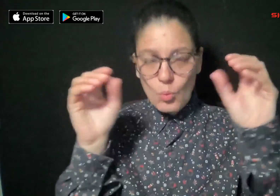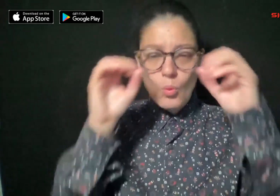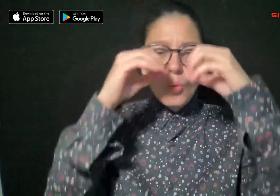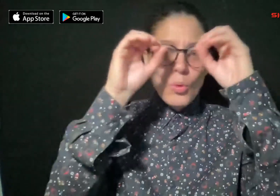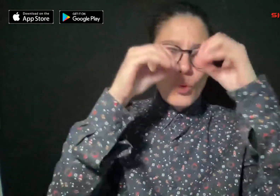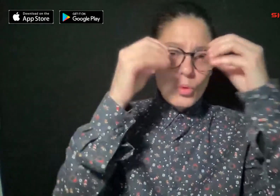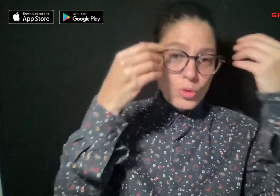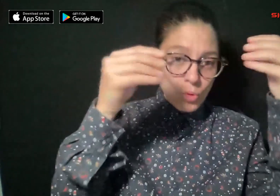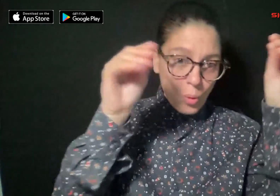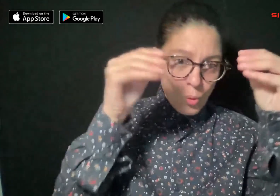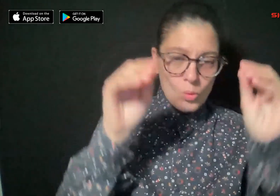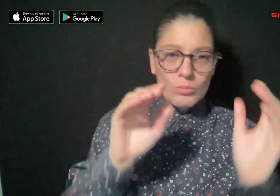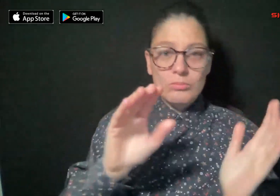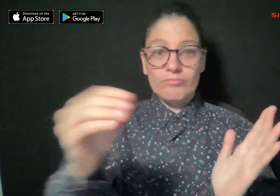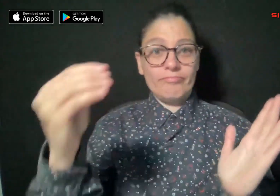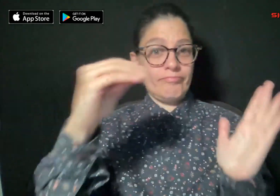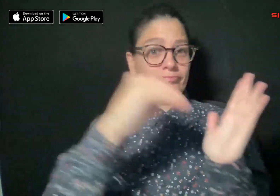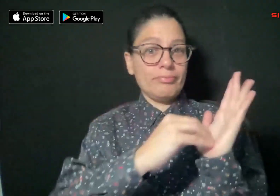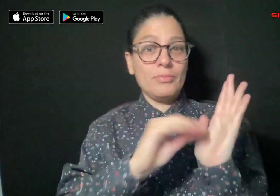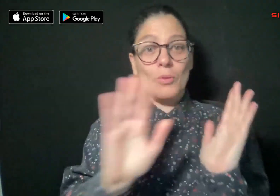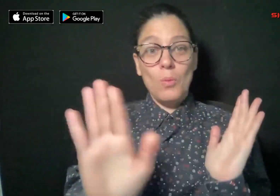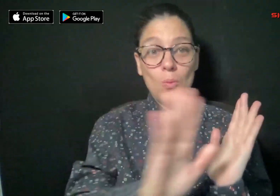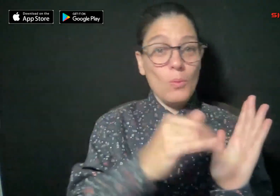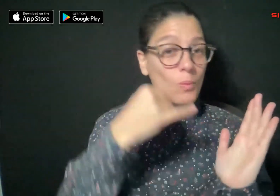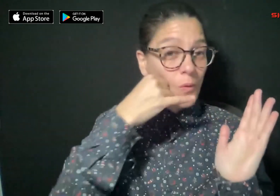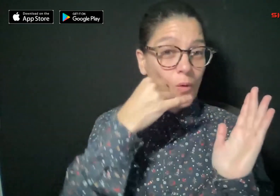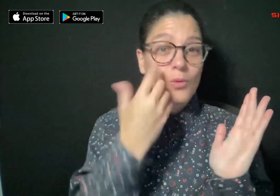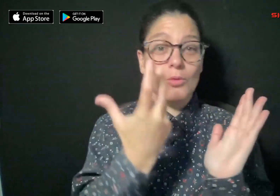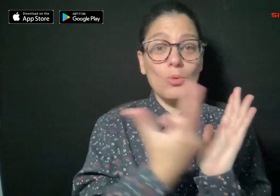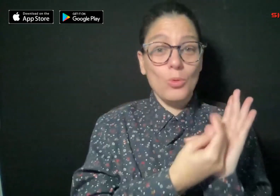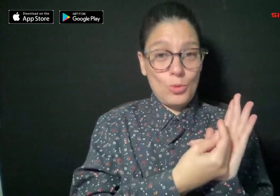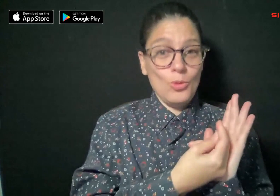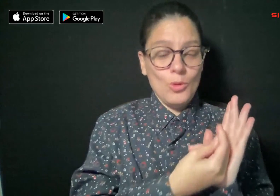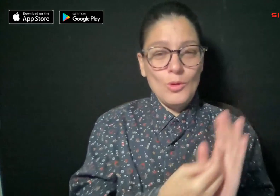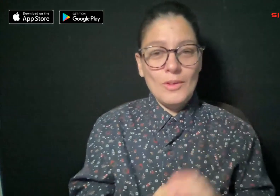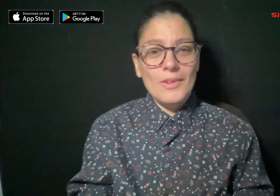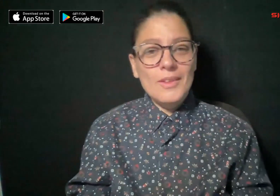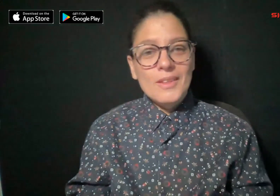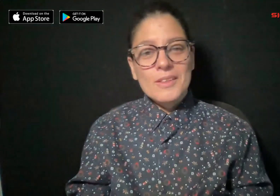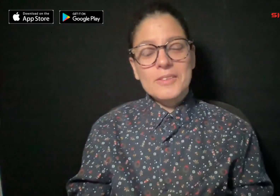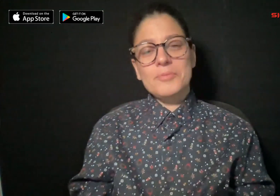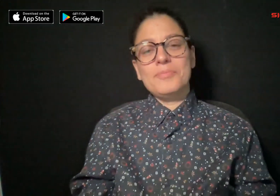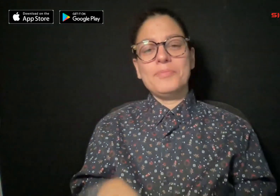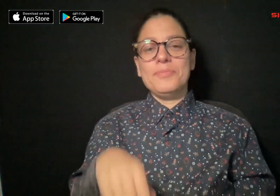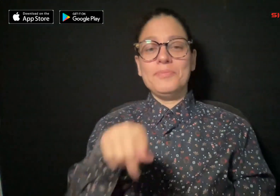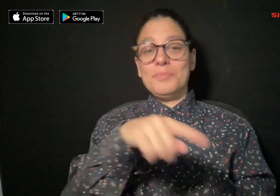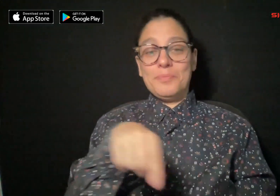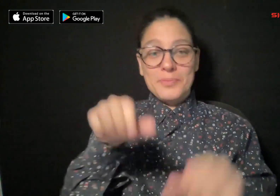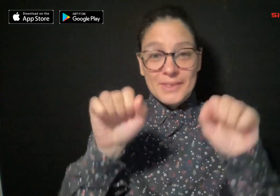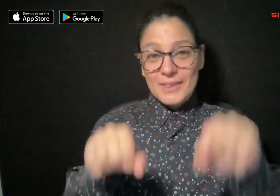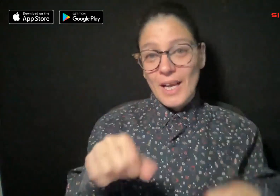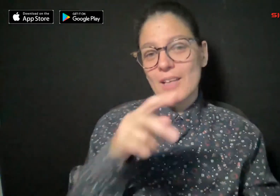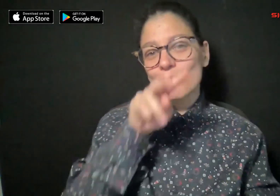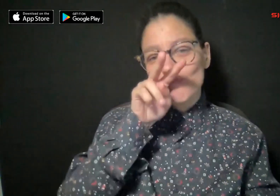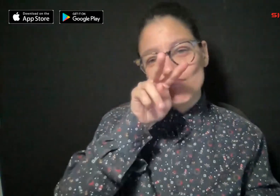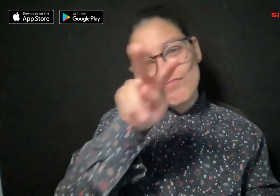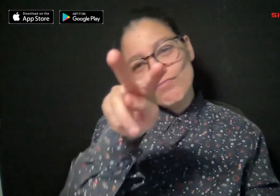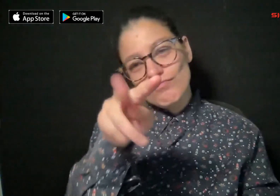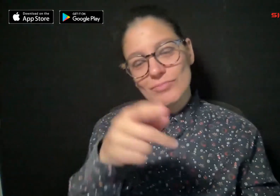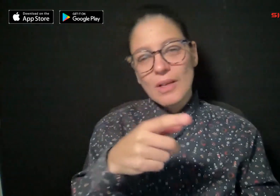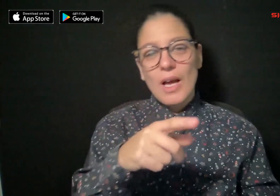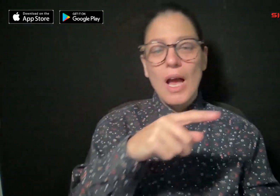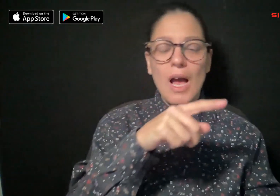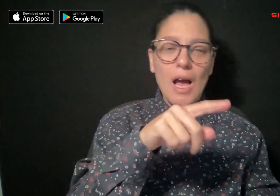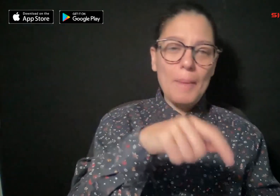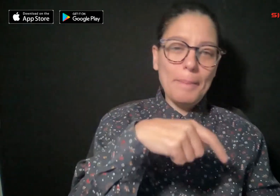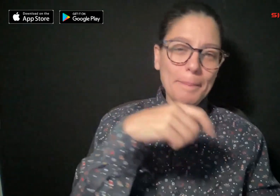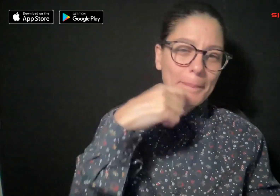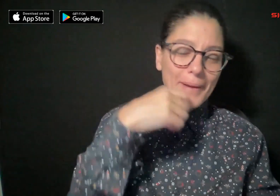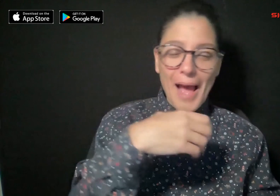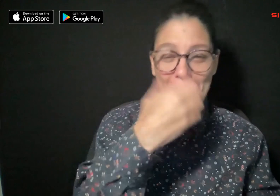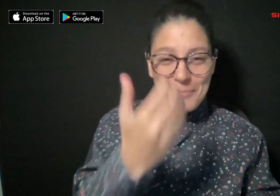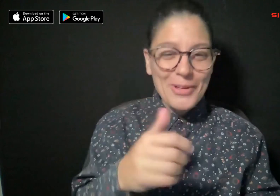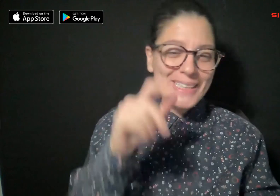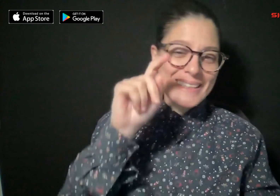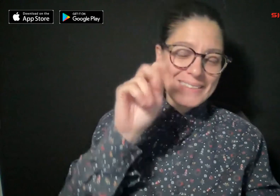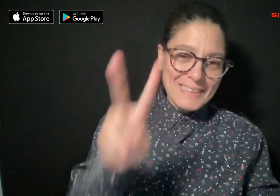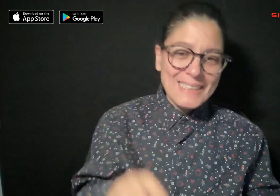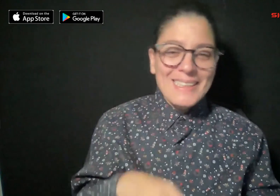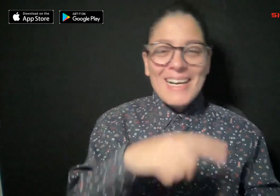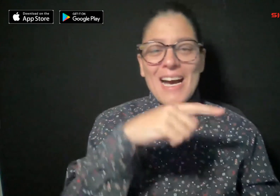phone and you can also watch on Apple TV Amazon and Roku